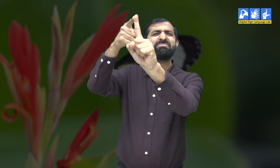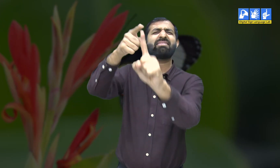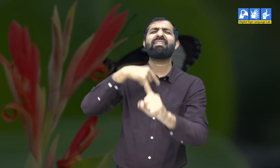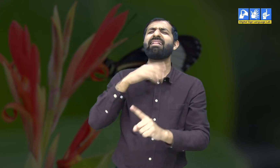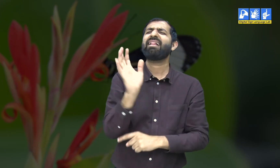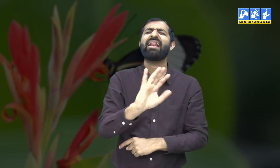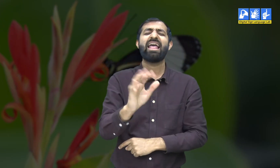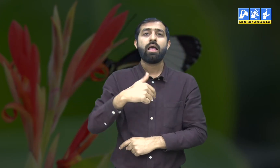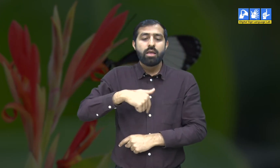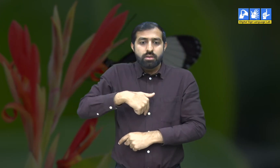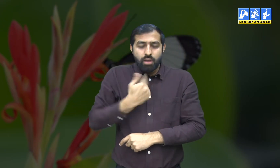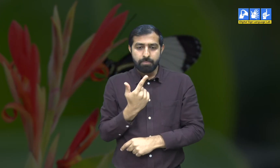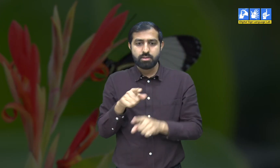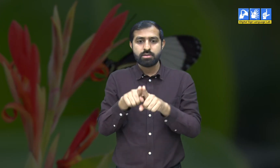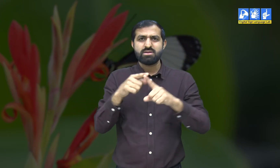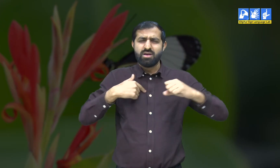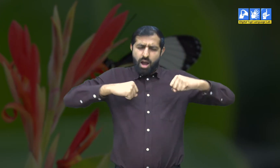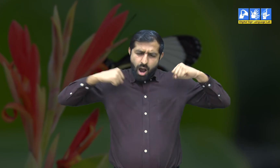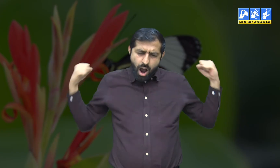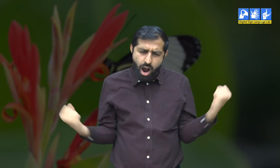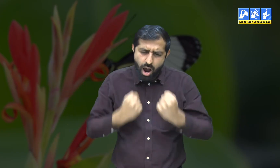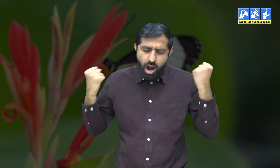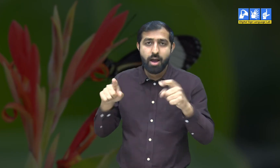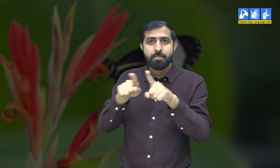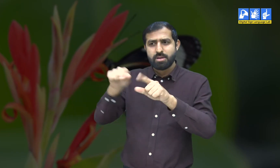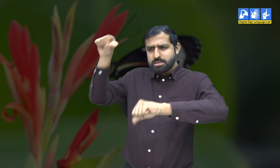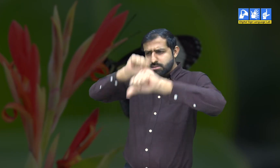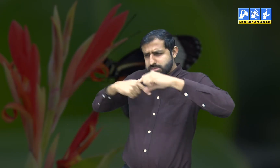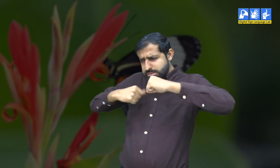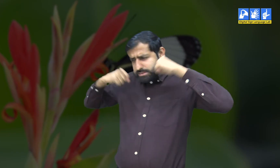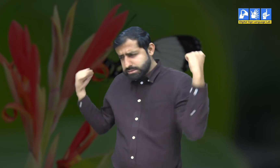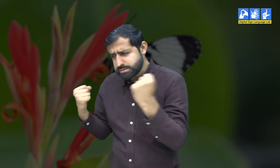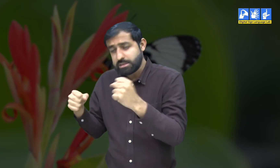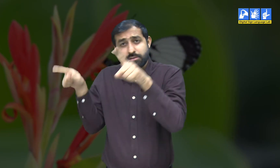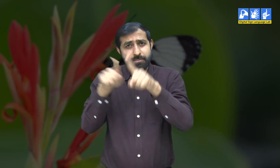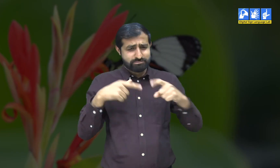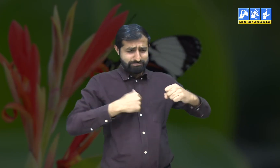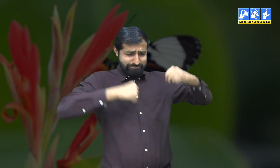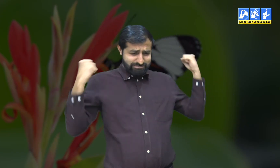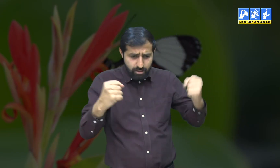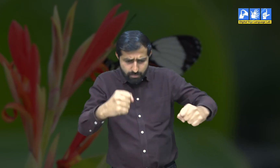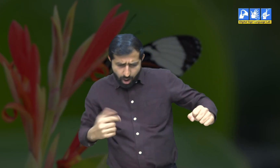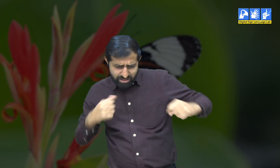But because he was a man who always worked with dedication.